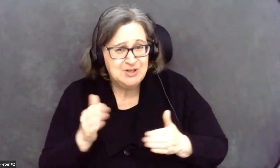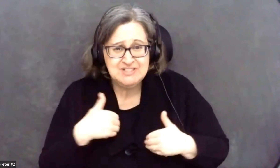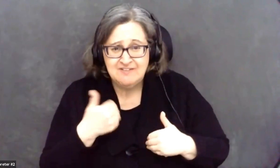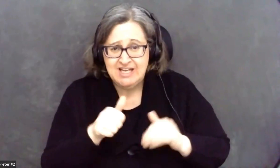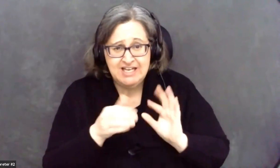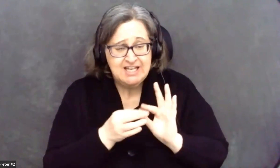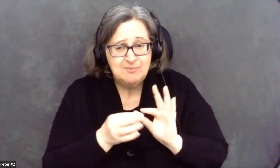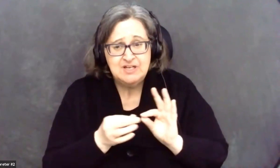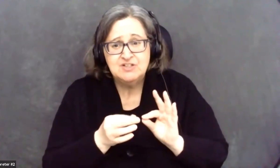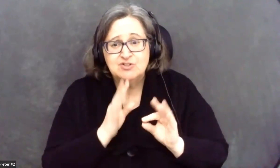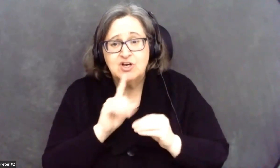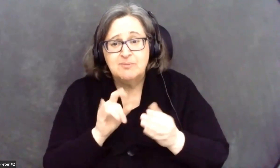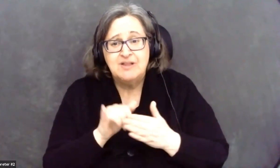could speak to that? >>